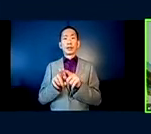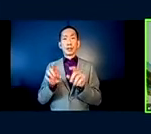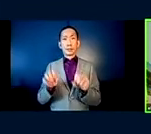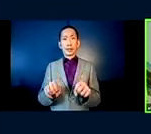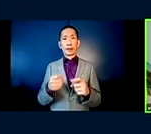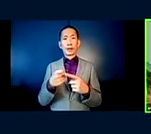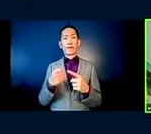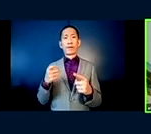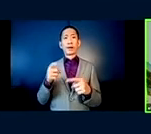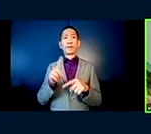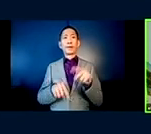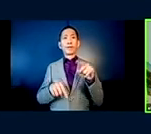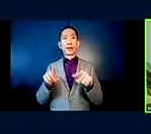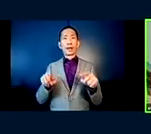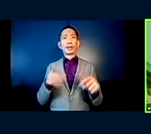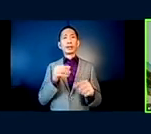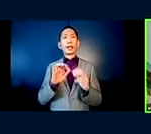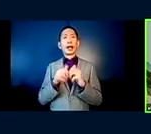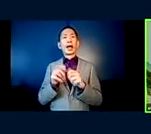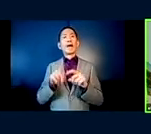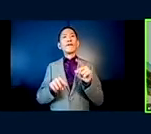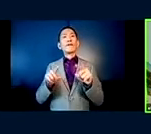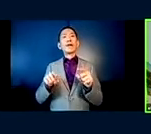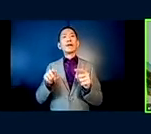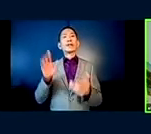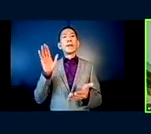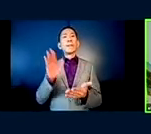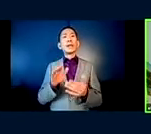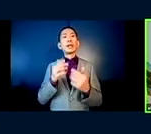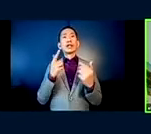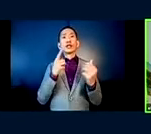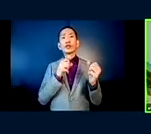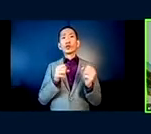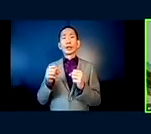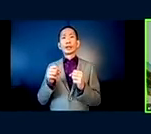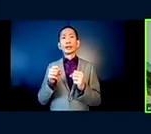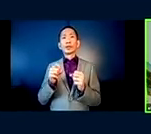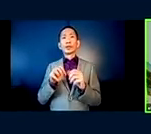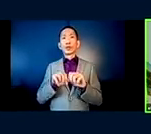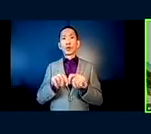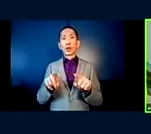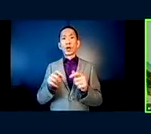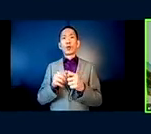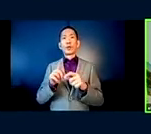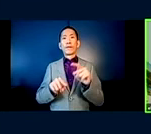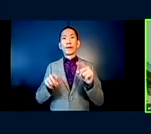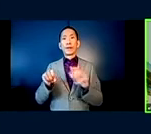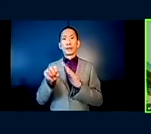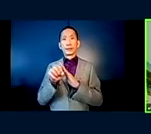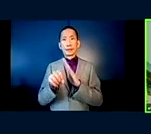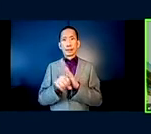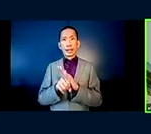EXPERIMENTS TO THE DEGREE POSSIBLE FROM THE VARIATIONS AND HOW VARIOUS MITIGATION STRATEGIES WERE ROLLED OUT BY